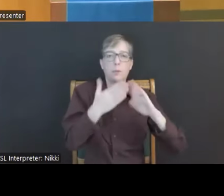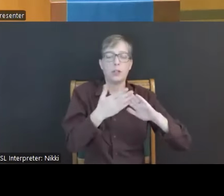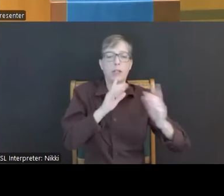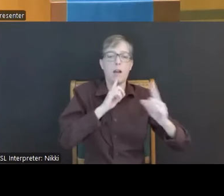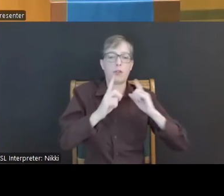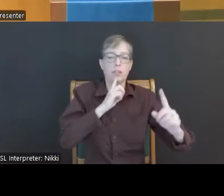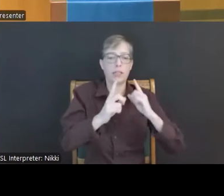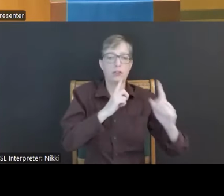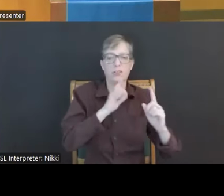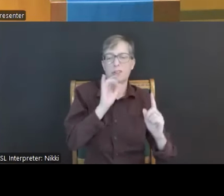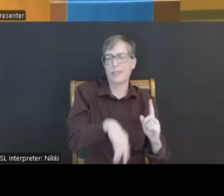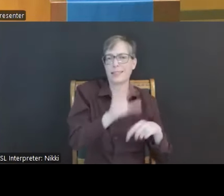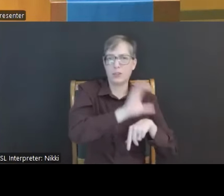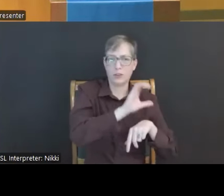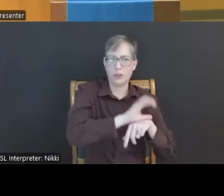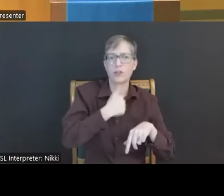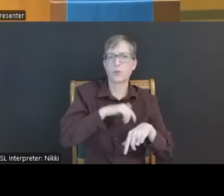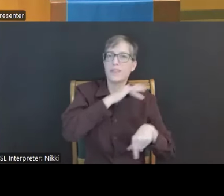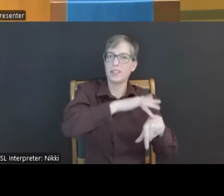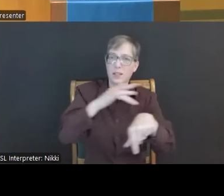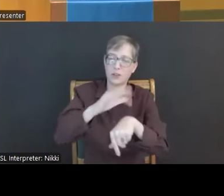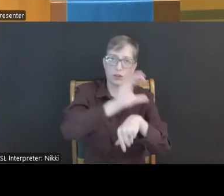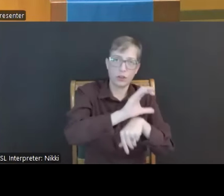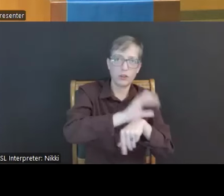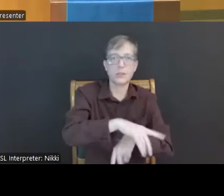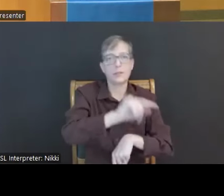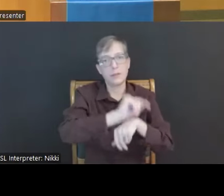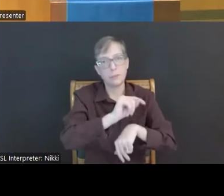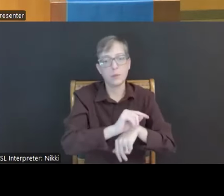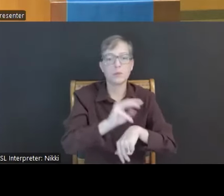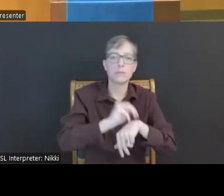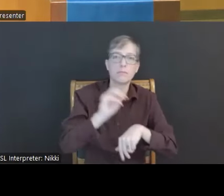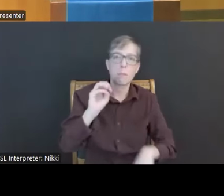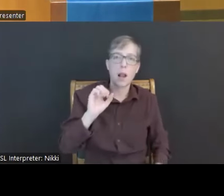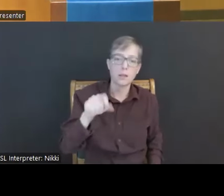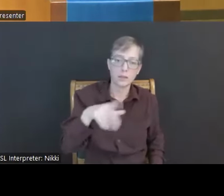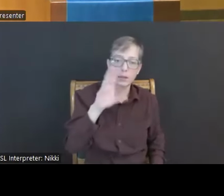churches temples and Mos educating just bringing resources of Education U we did a presentation